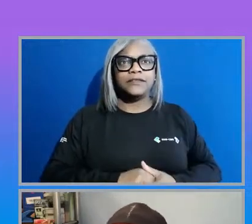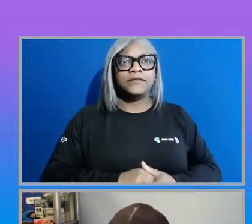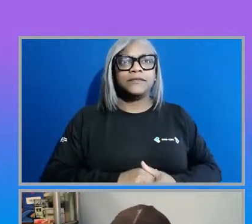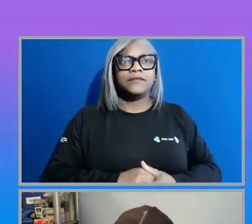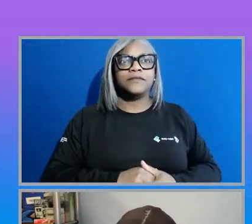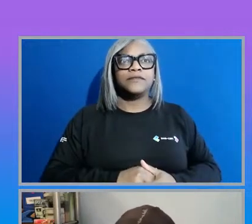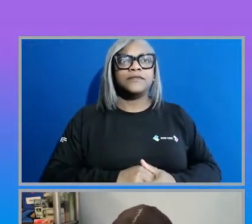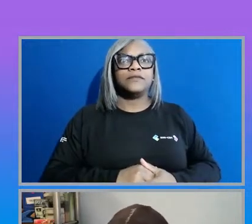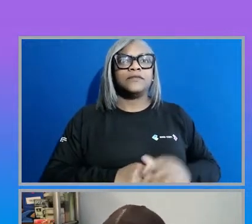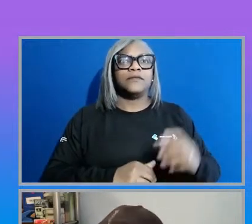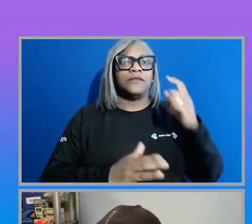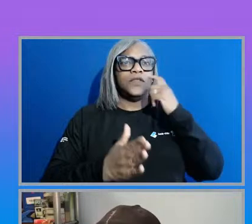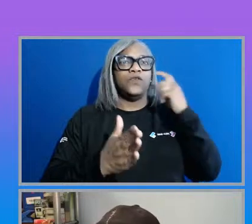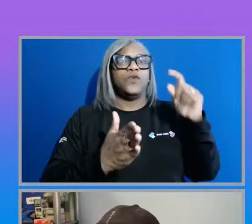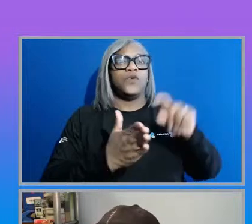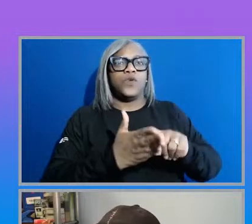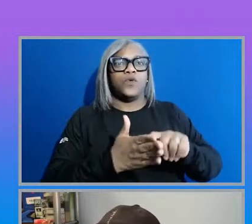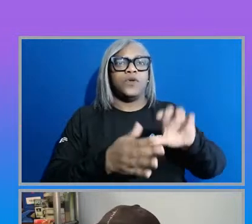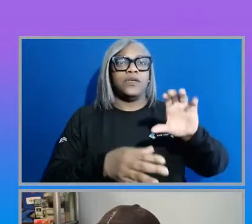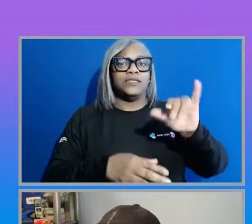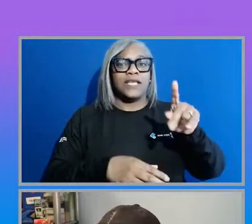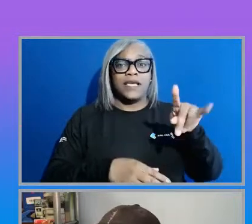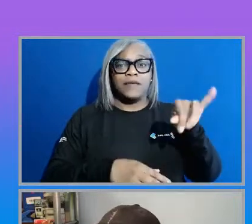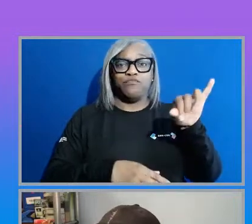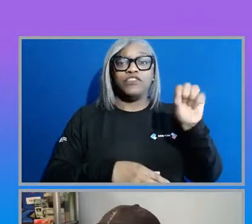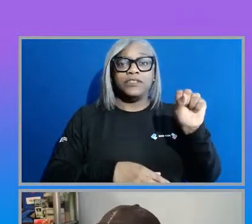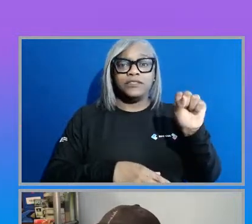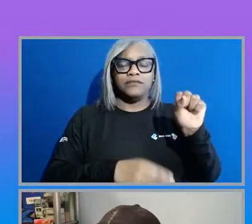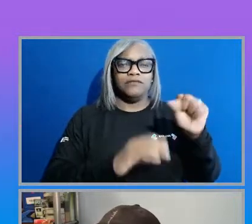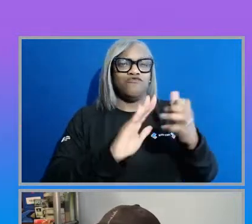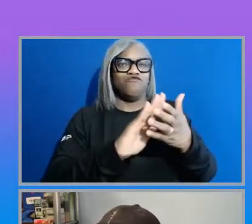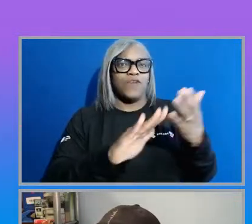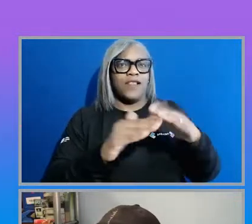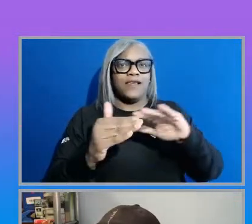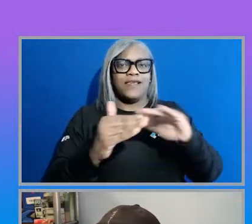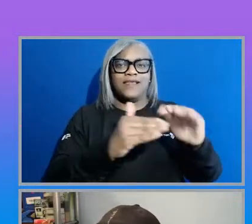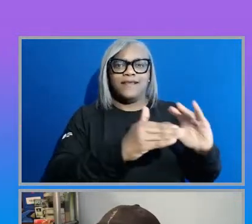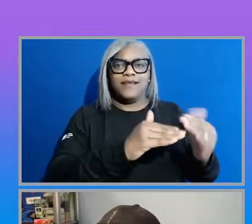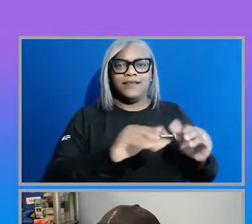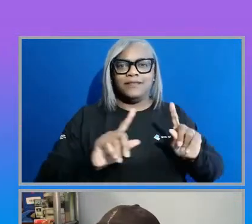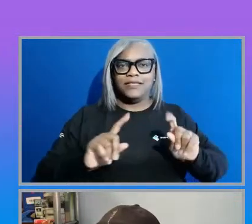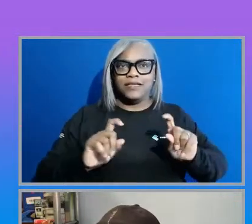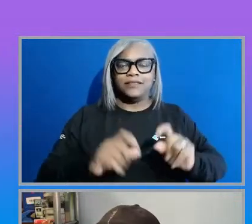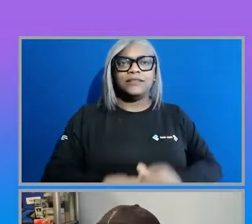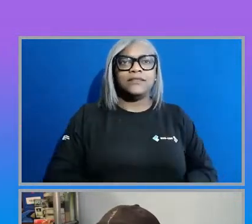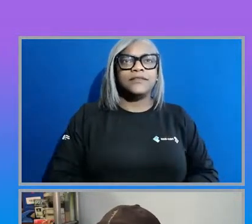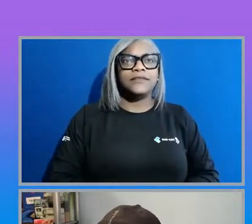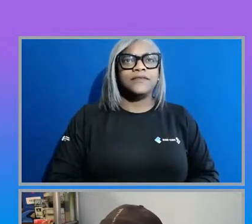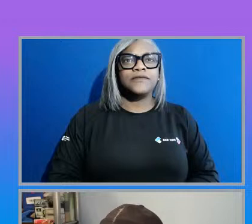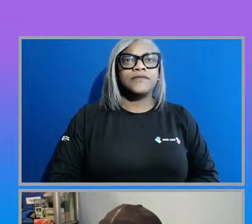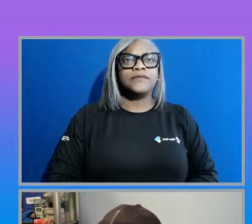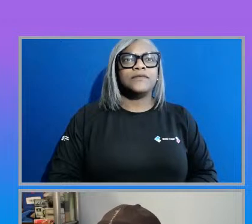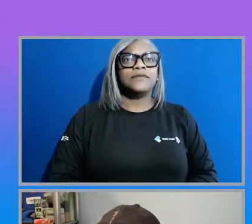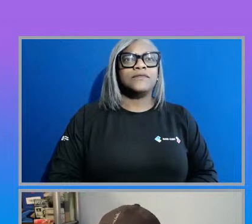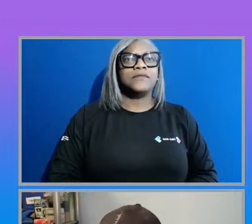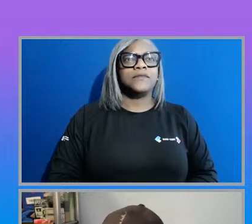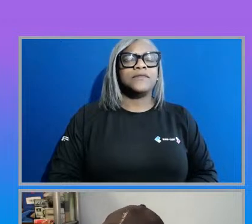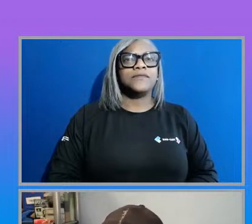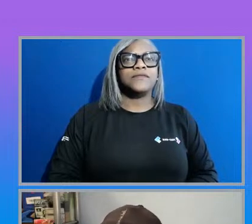driving the browser, running my